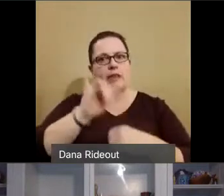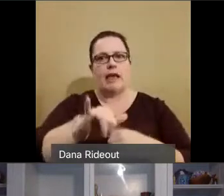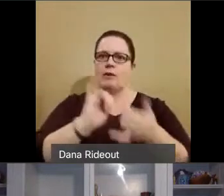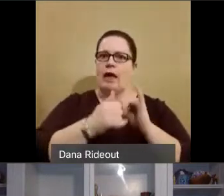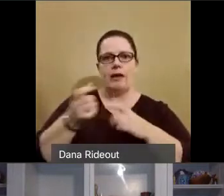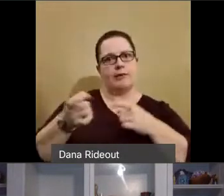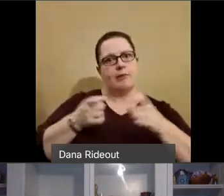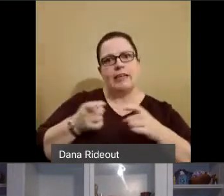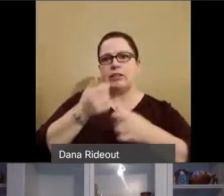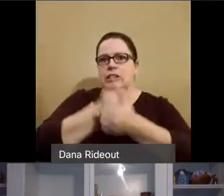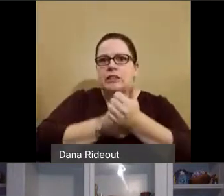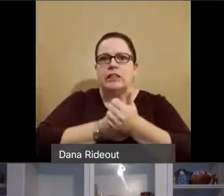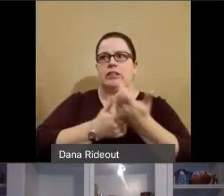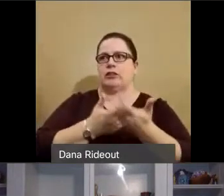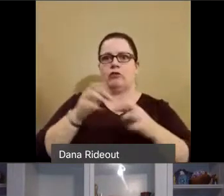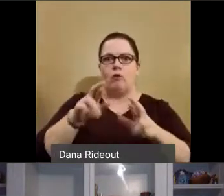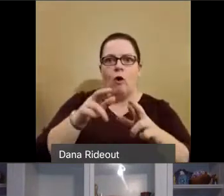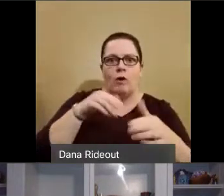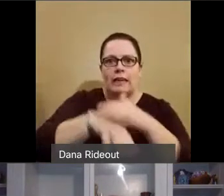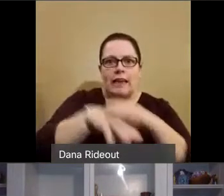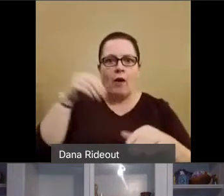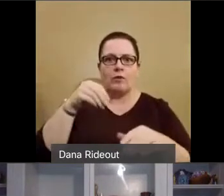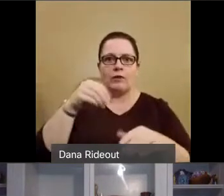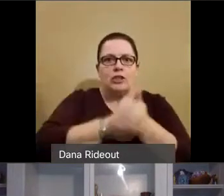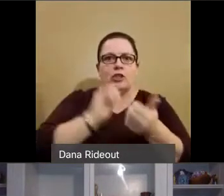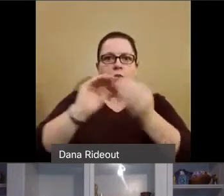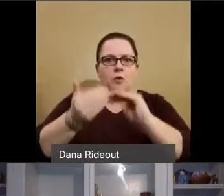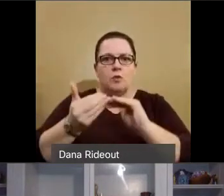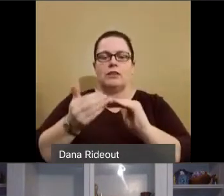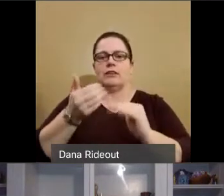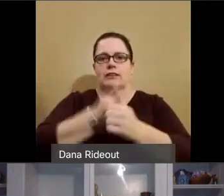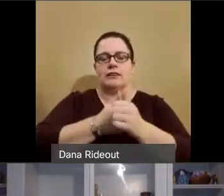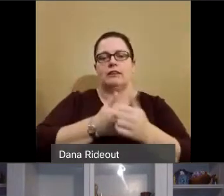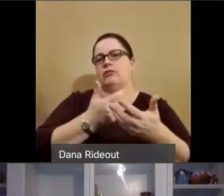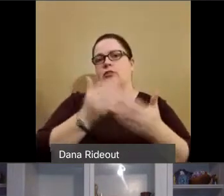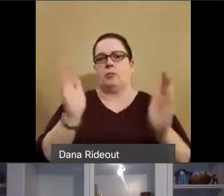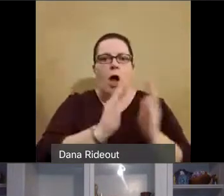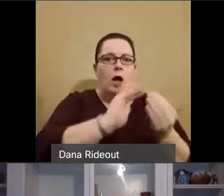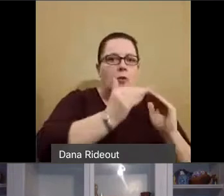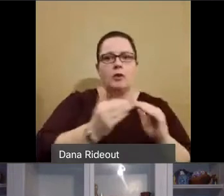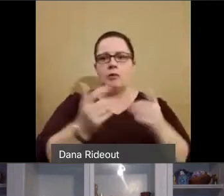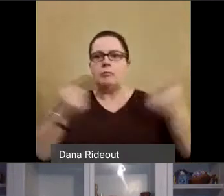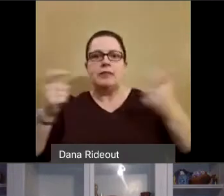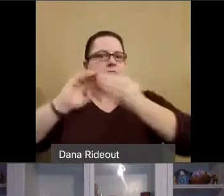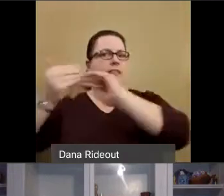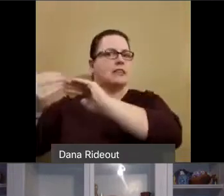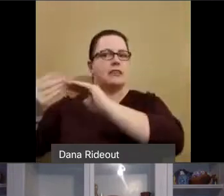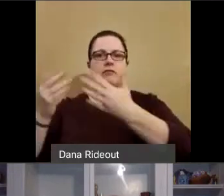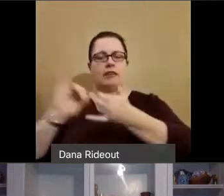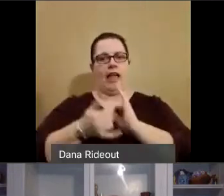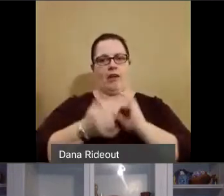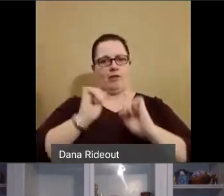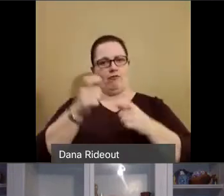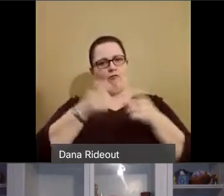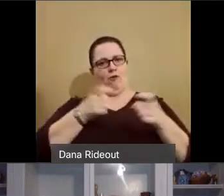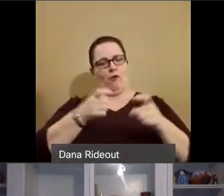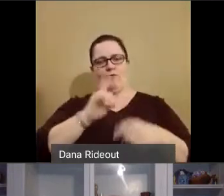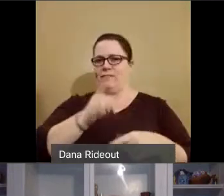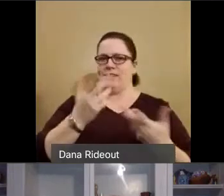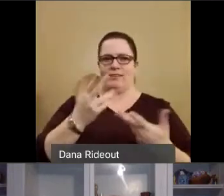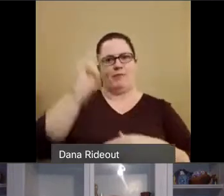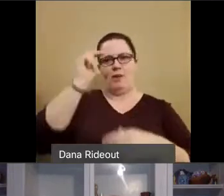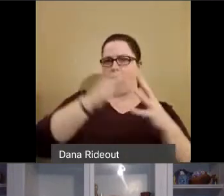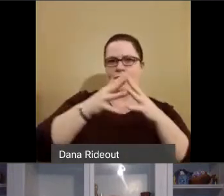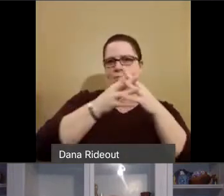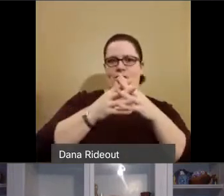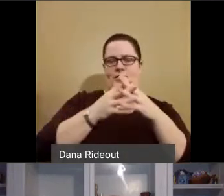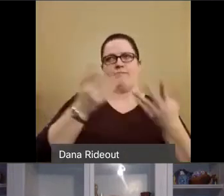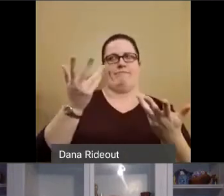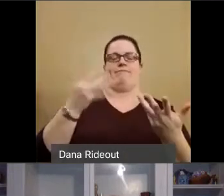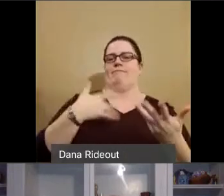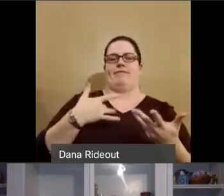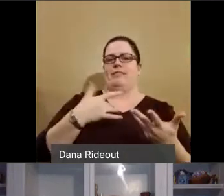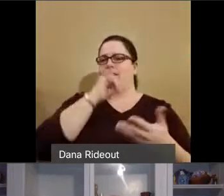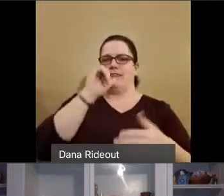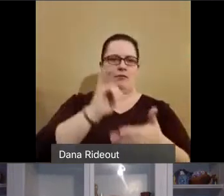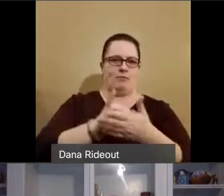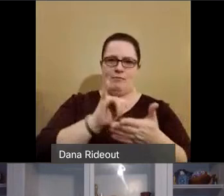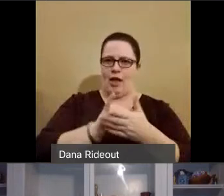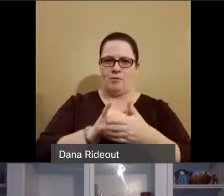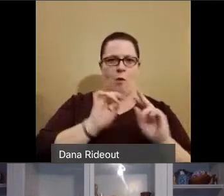Every battle row every single road, every highway around keeping people out of out of movement. So, I think that in the North American context, that becomes a bit tricky in terms of just the sheer amount of.